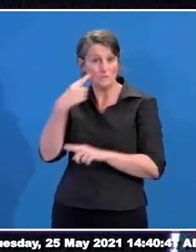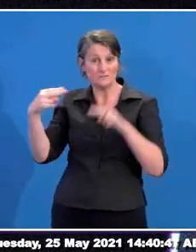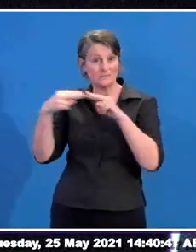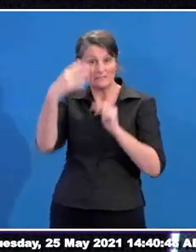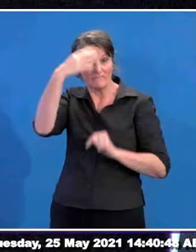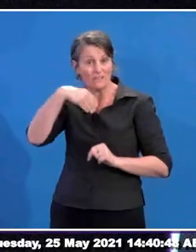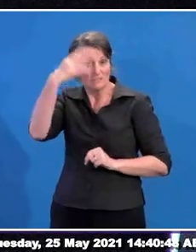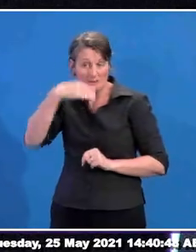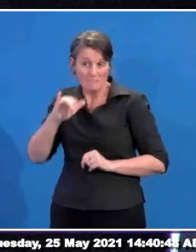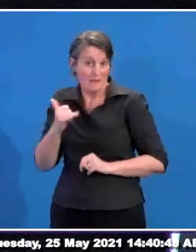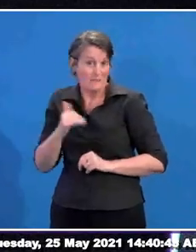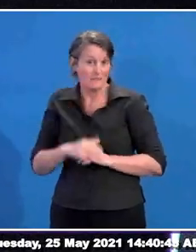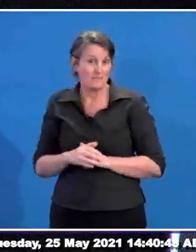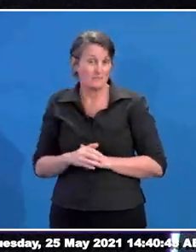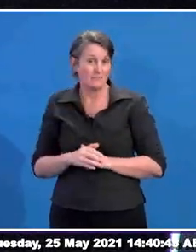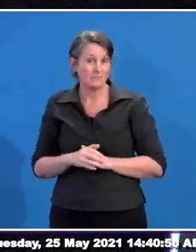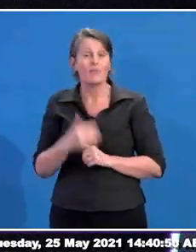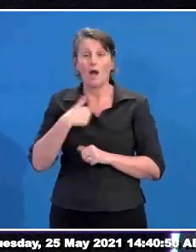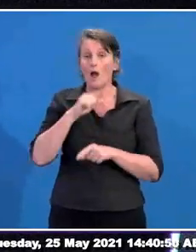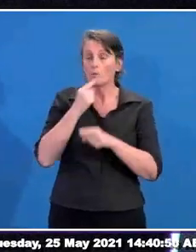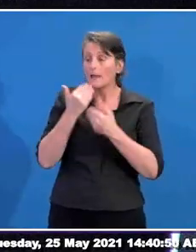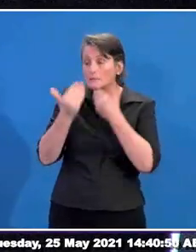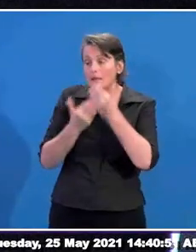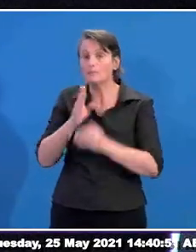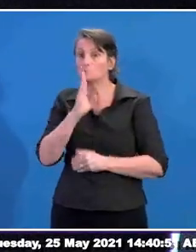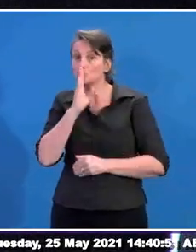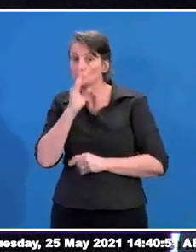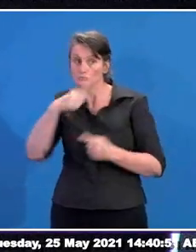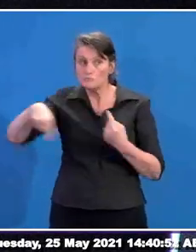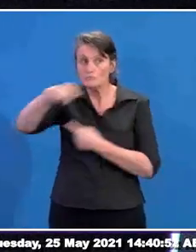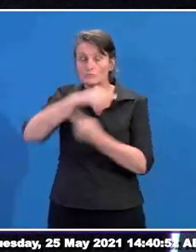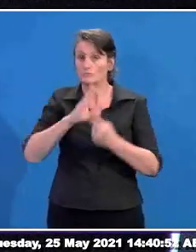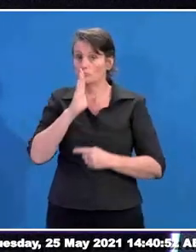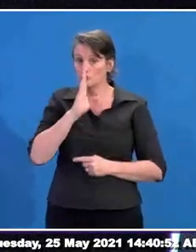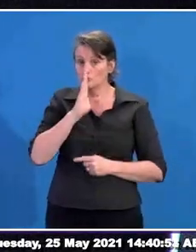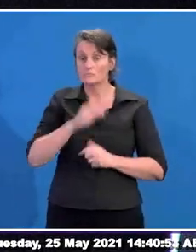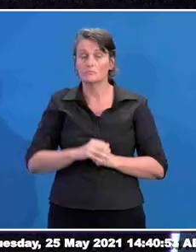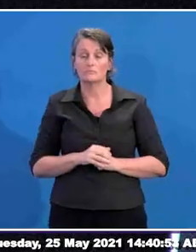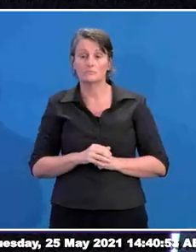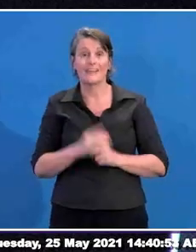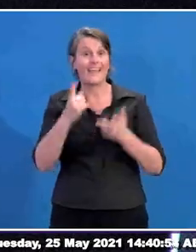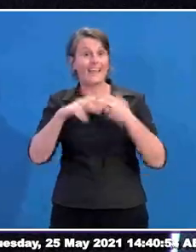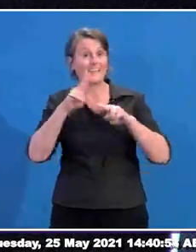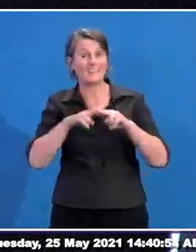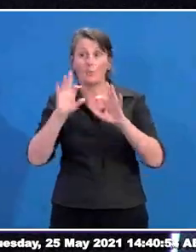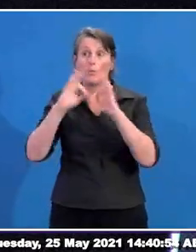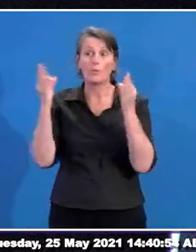I talk about confidentiality again and if the organisation has any AP program, I will do that.